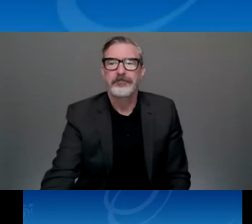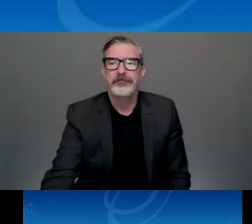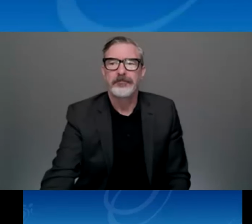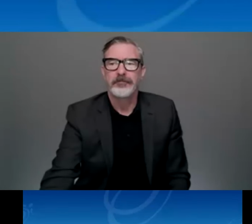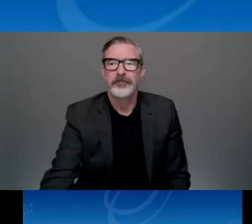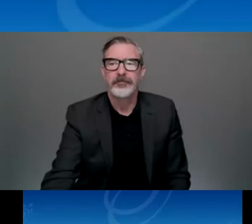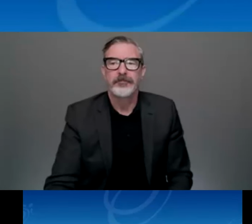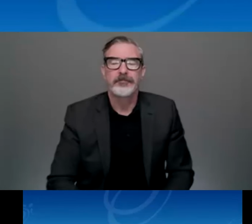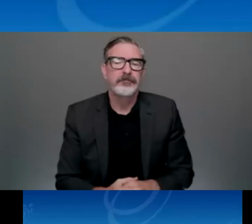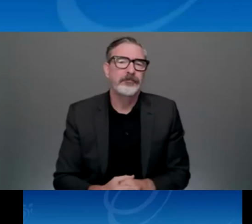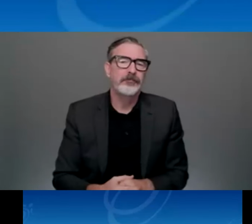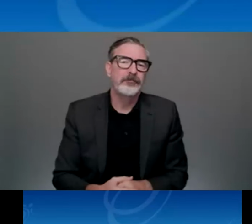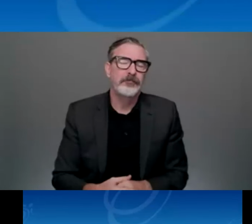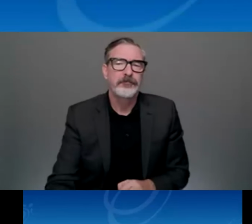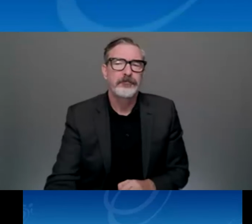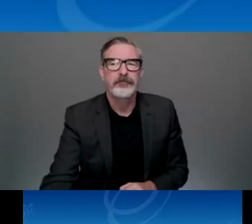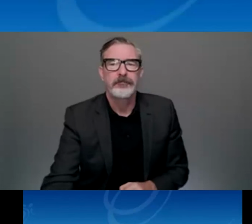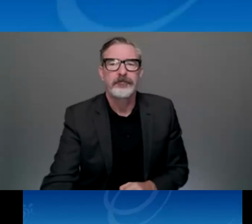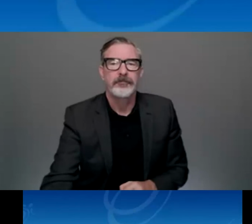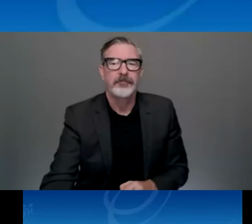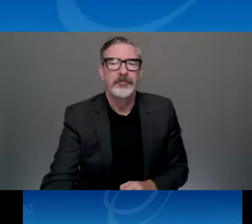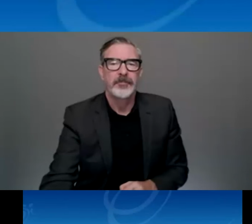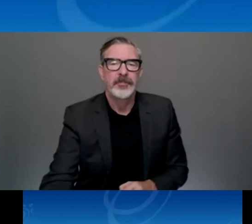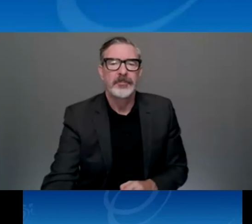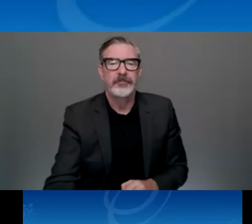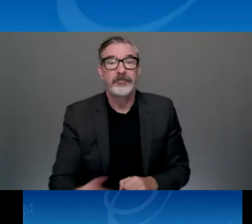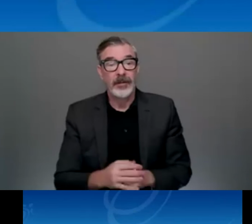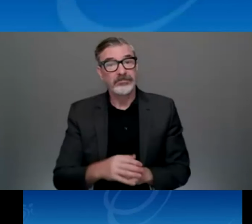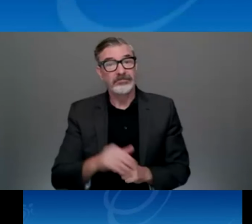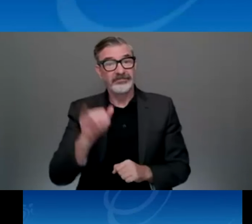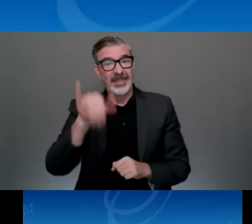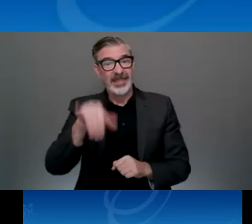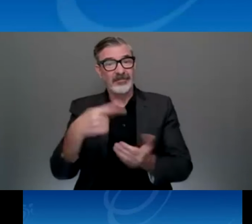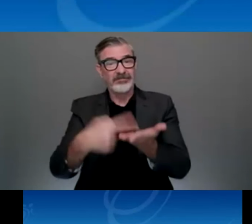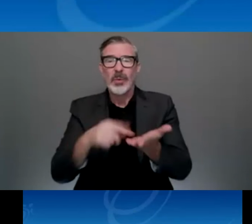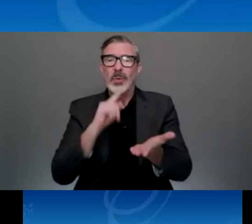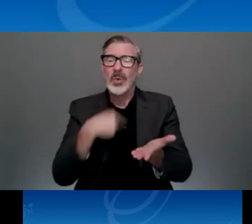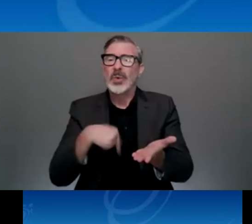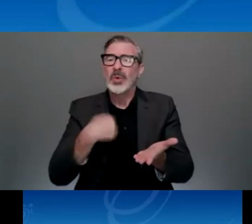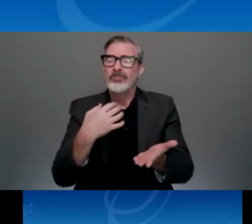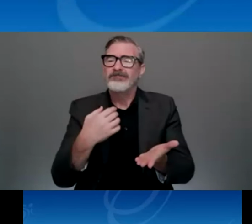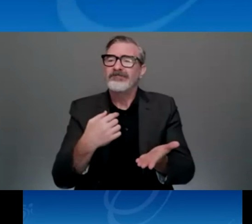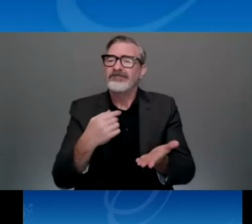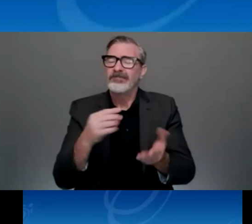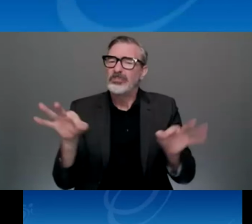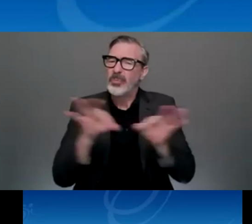This topic holds a deep personal significance to me. In 2015, my life